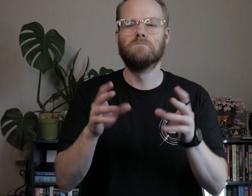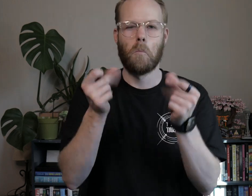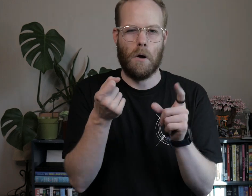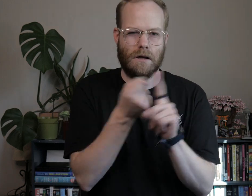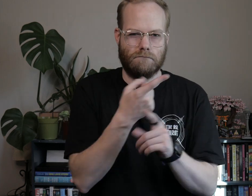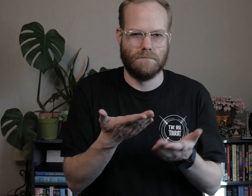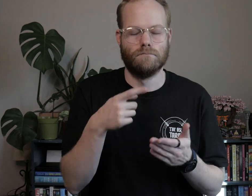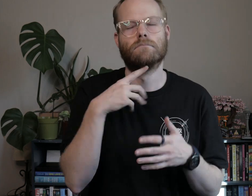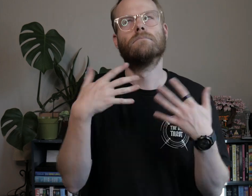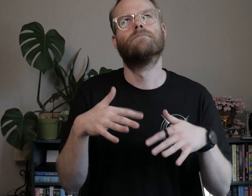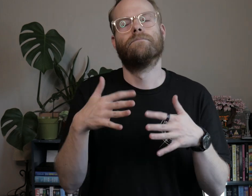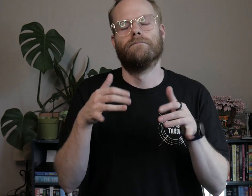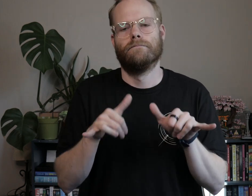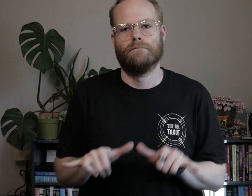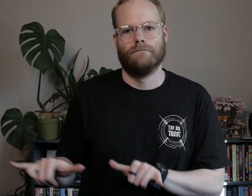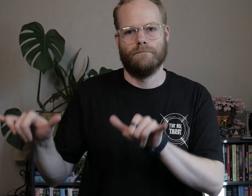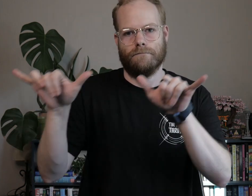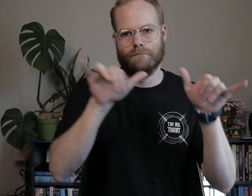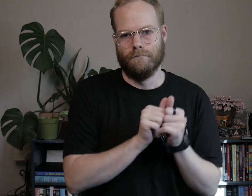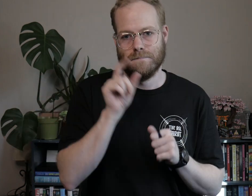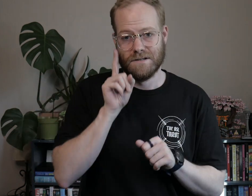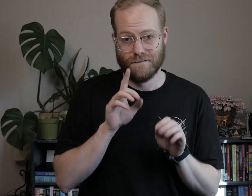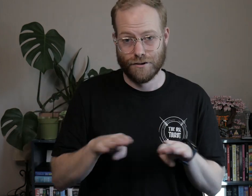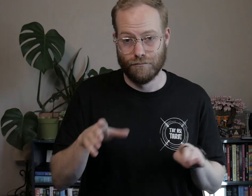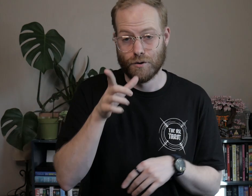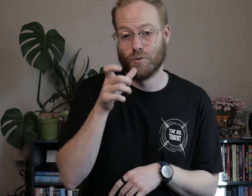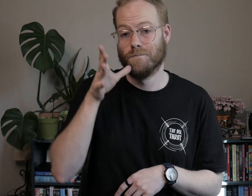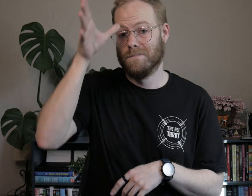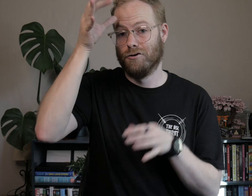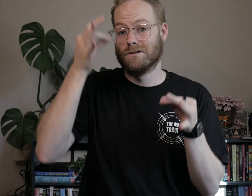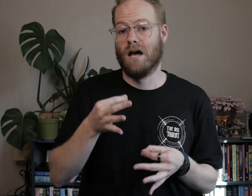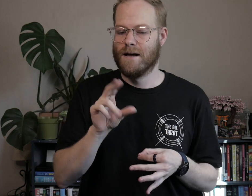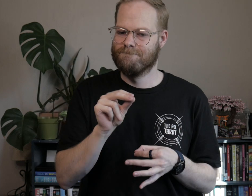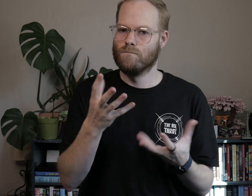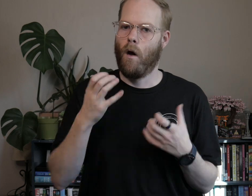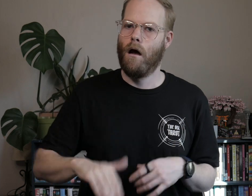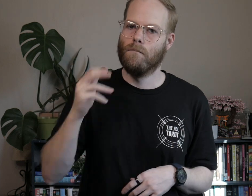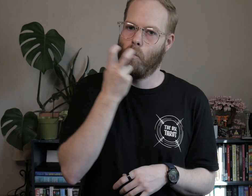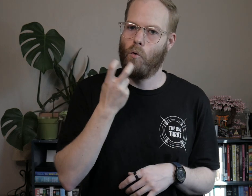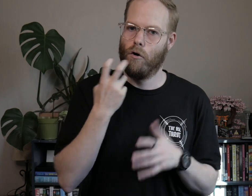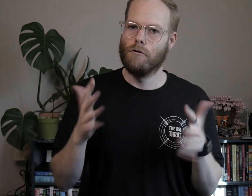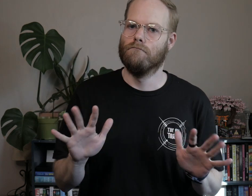Quick tangent here, this is VERY common with deaf children whose parents decide that they want to raise their child orally.